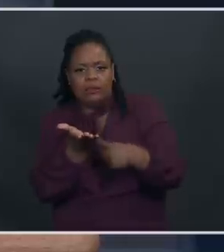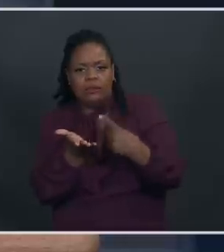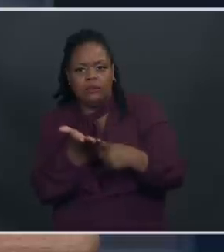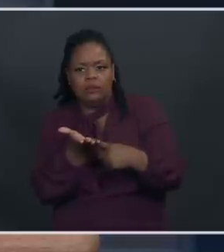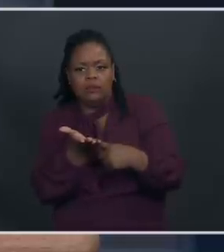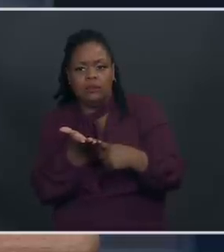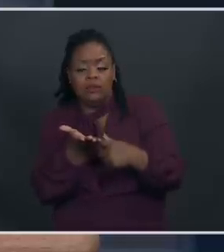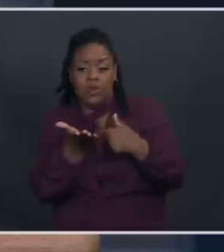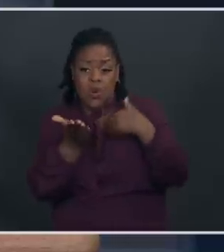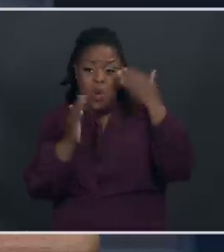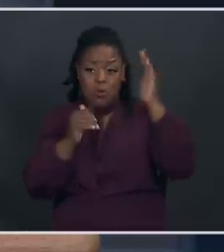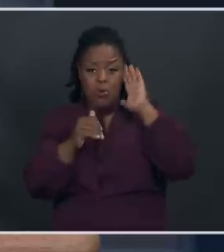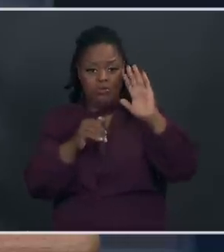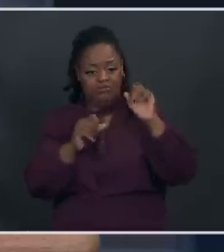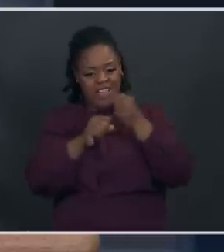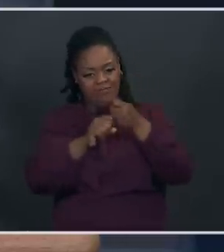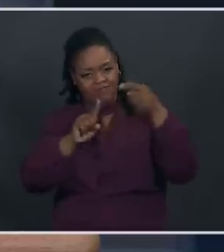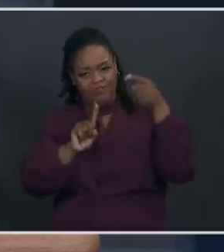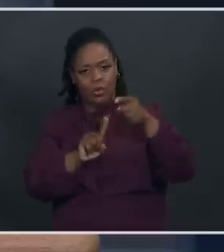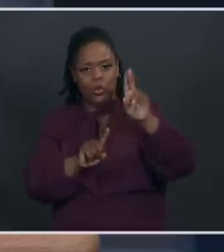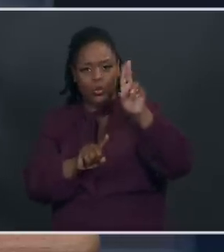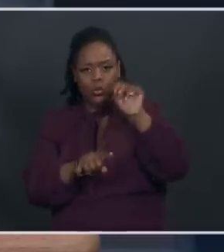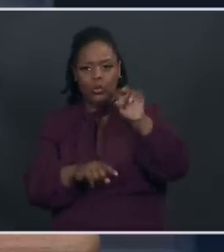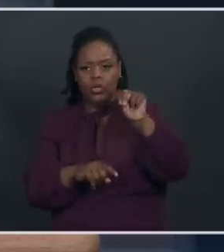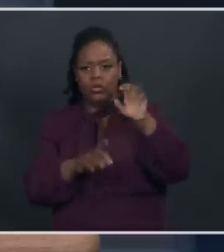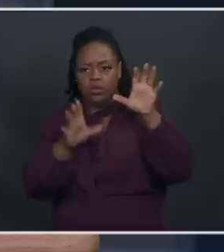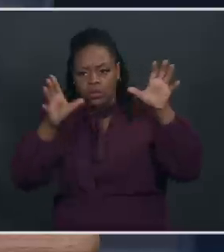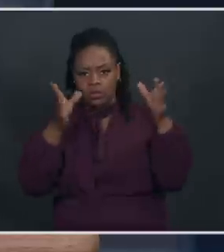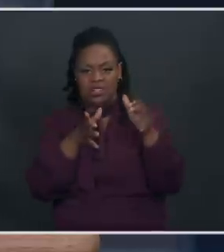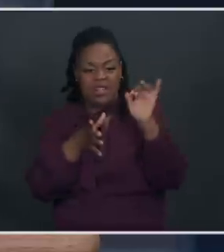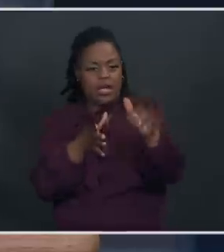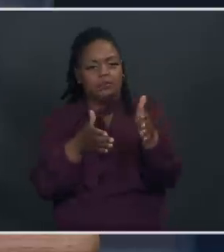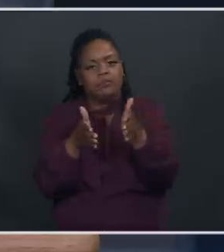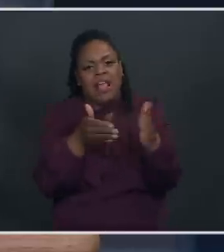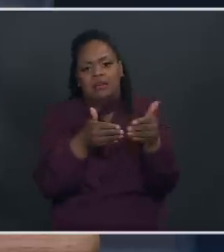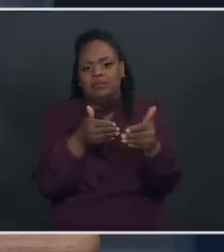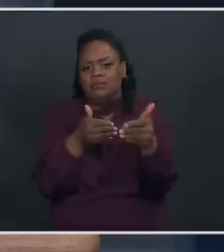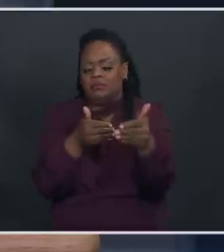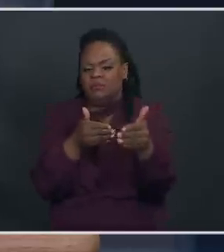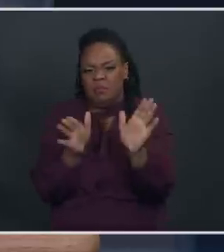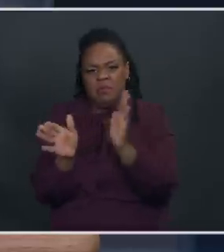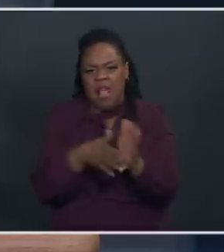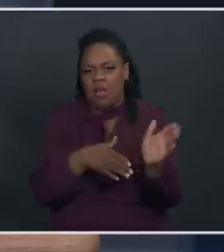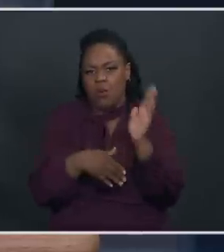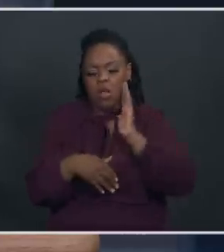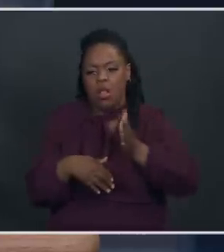But it is also a wonderful opportunity for us to recoup the benefits of that manufacturing